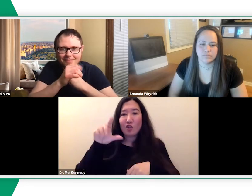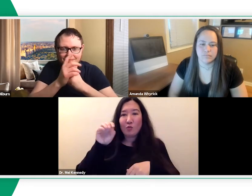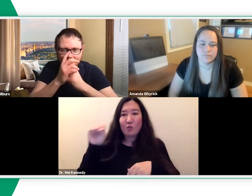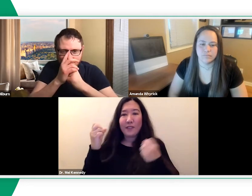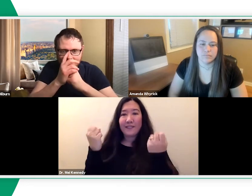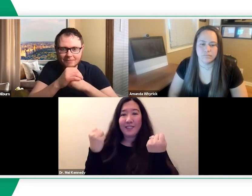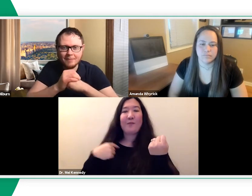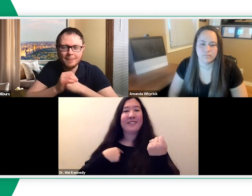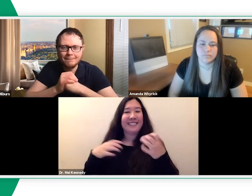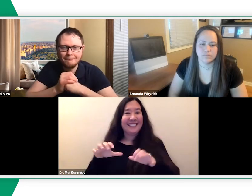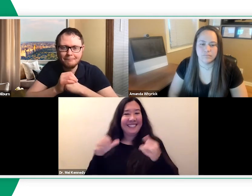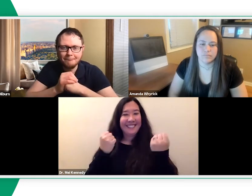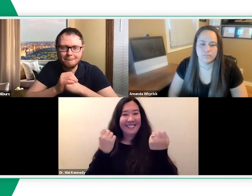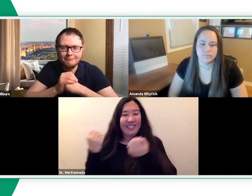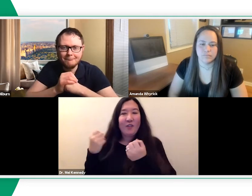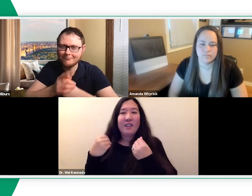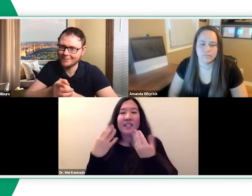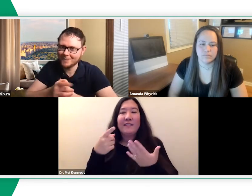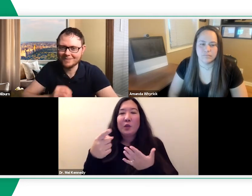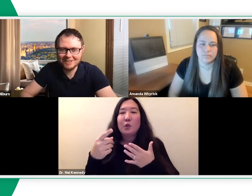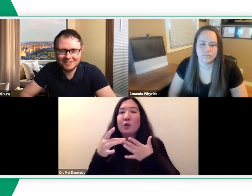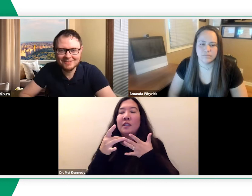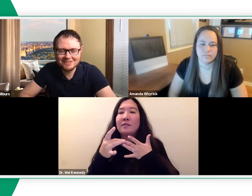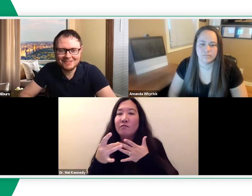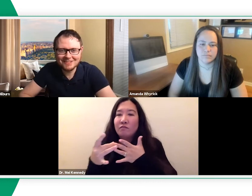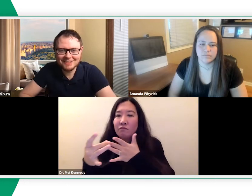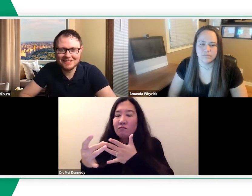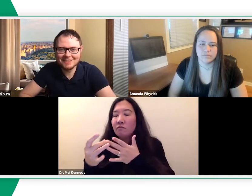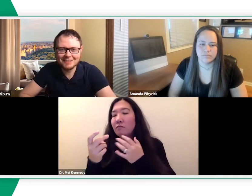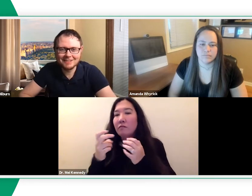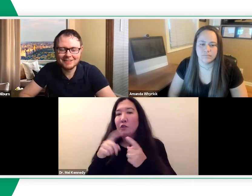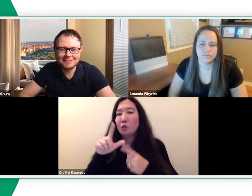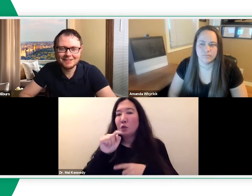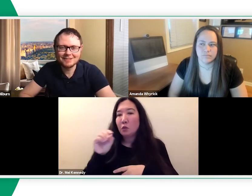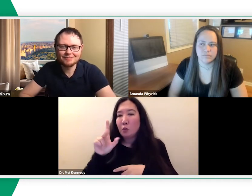And as you go there, you'll see videos – signed videos – that, actually, I did, which will